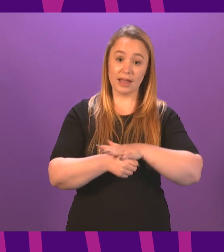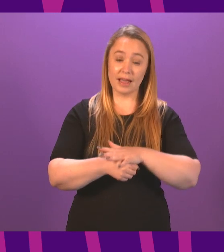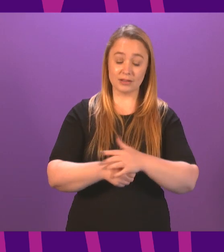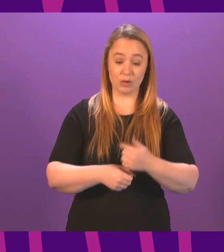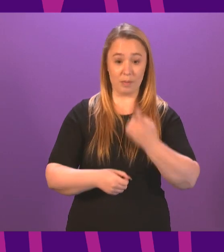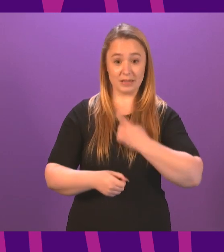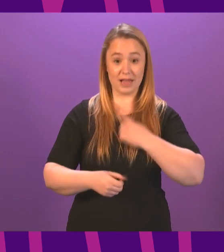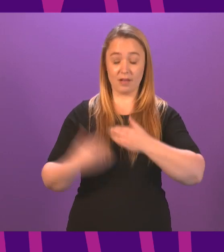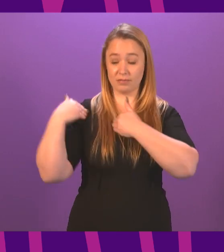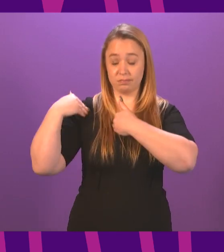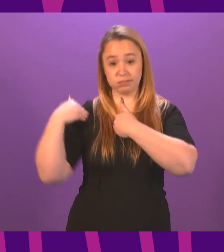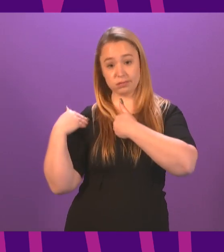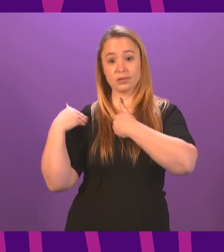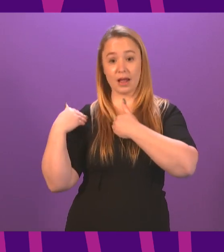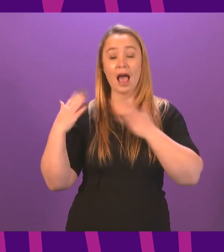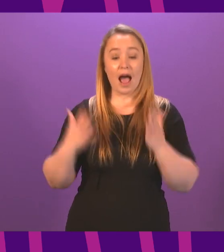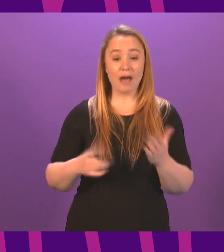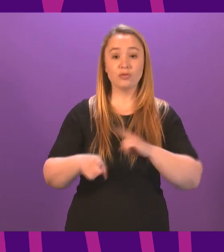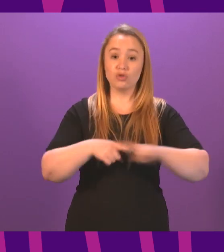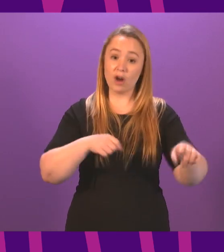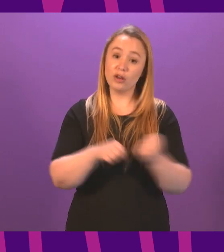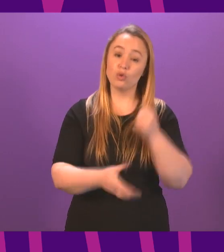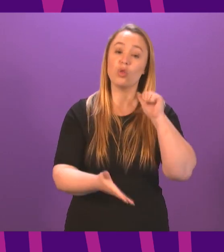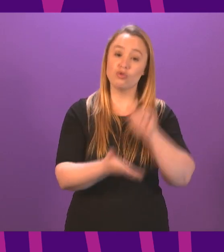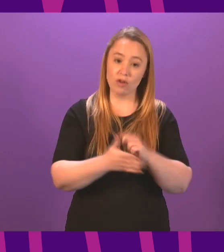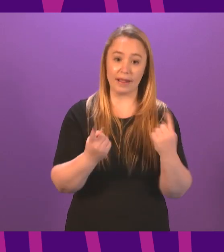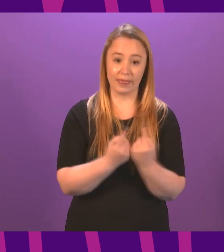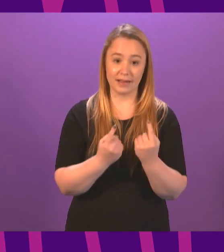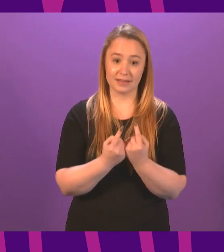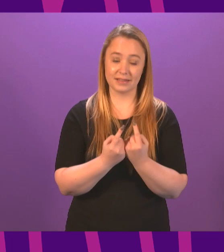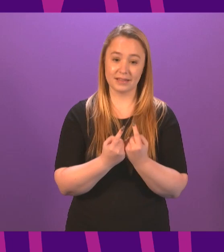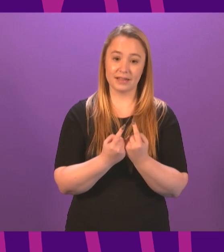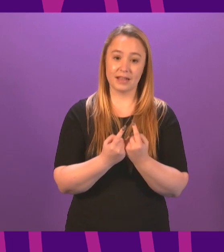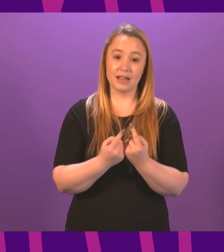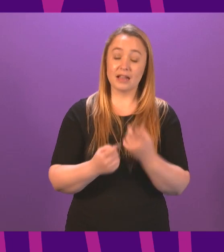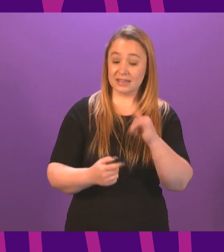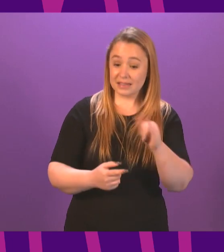do the right and the necessary things, even if they are not always popular or welcome.